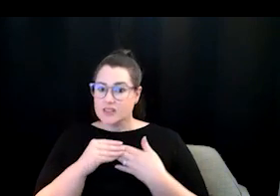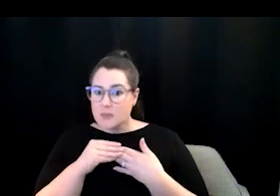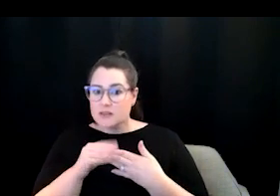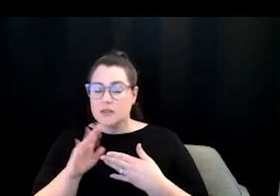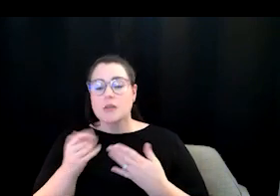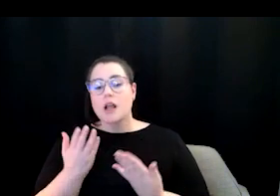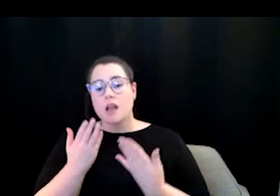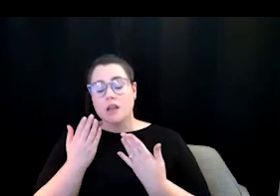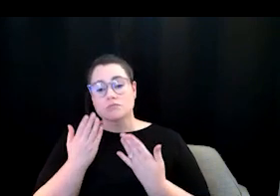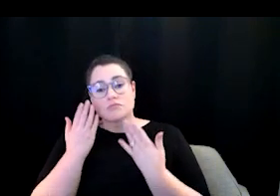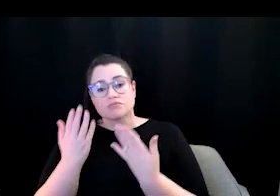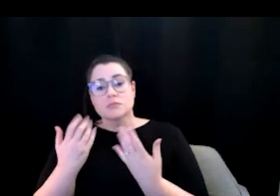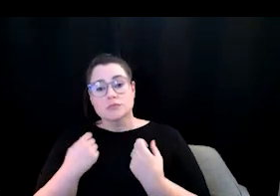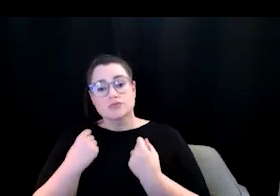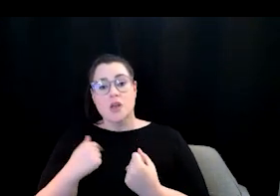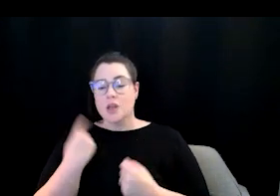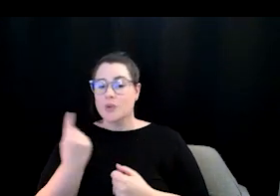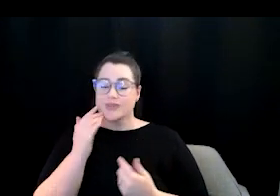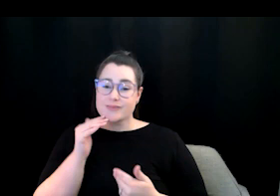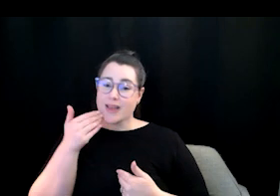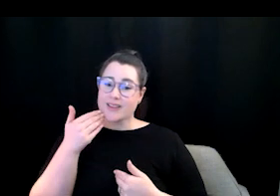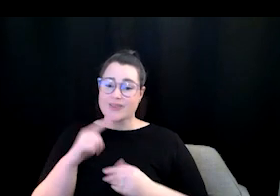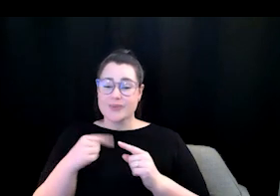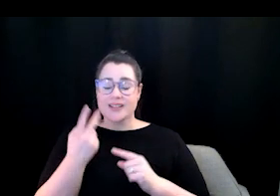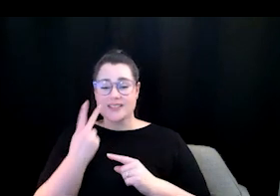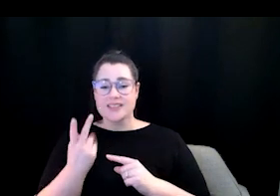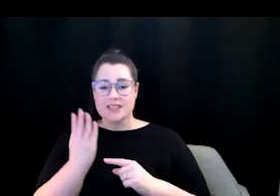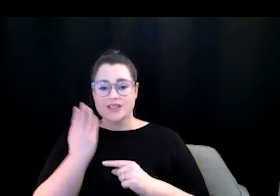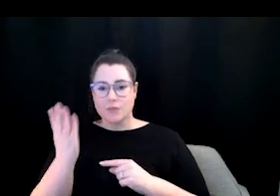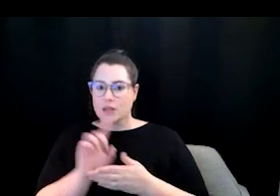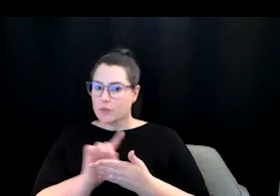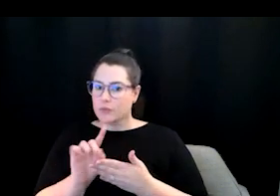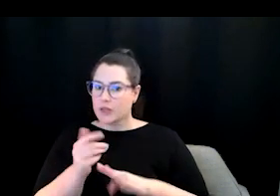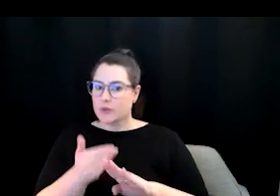I always smile when I see proposals come in this early, and that's because you have time